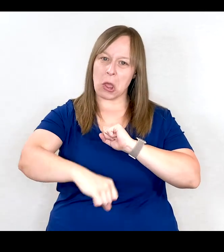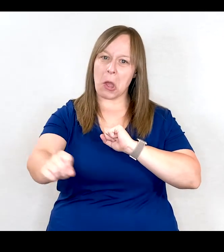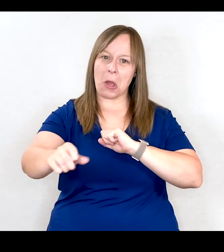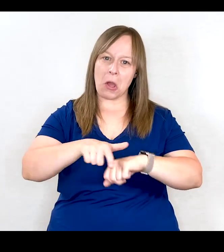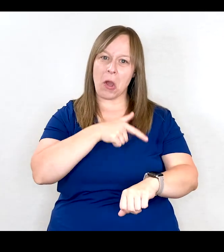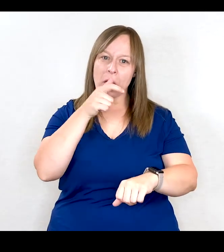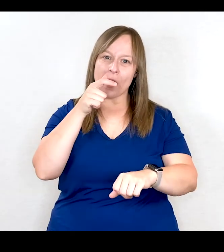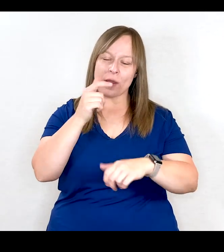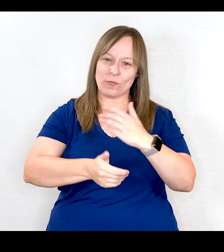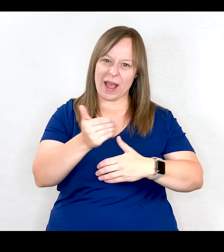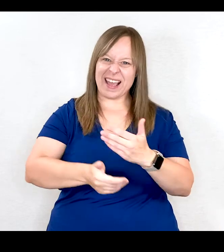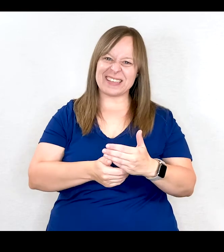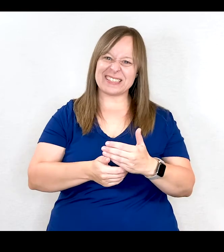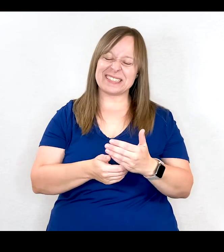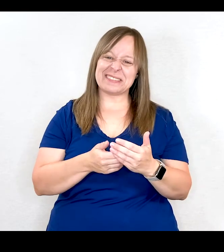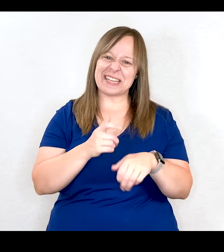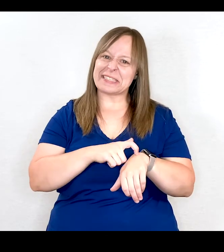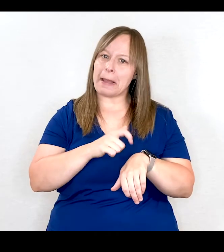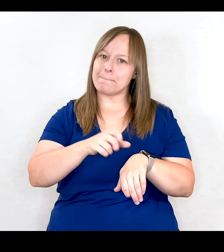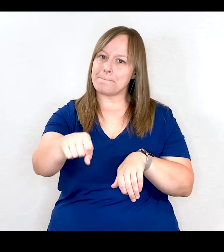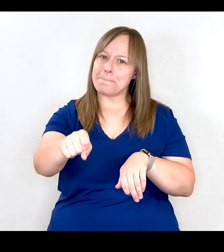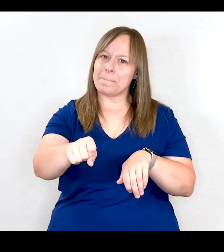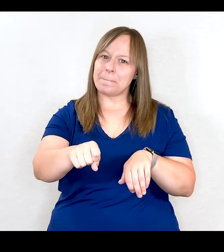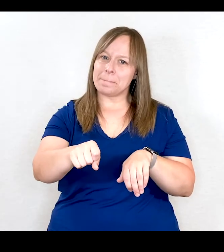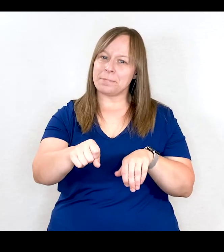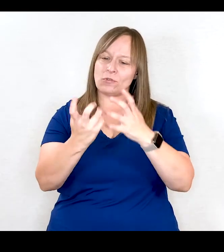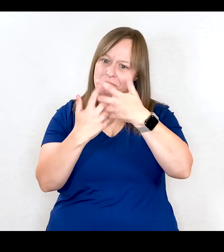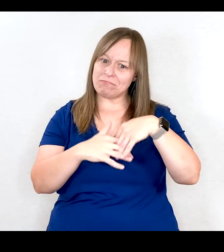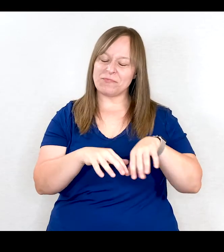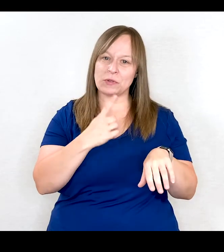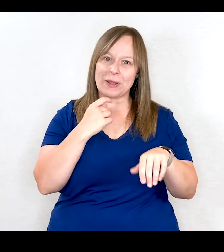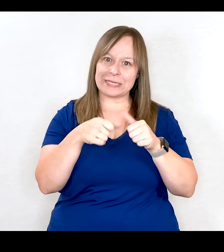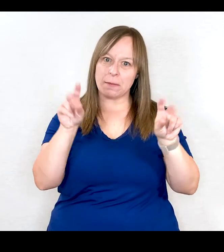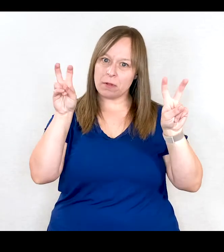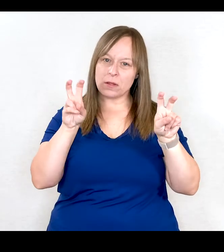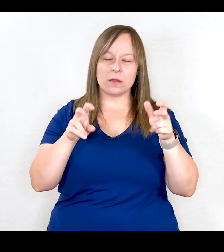This is a long process. And it can take a while to work through the red tape,